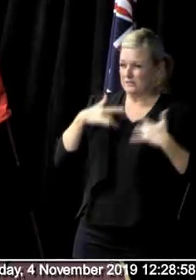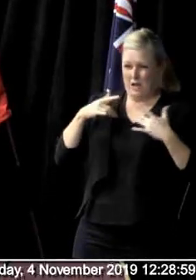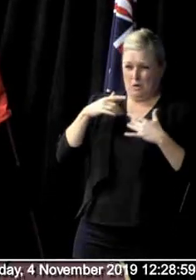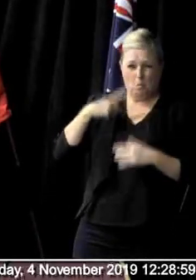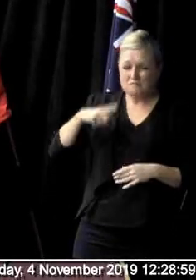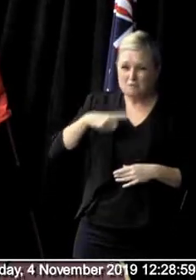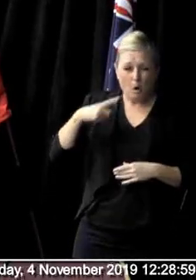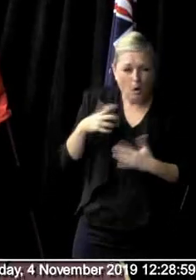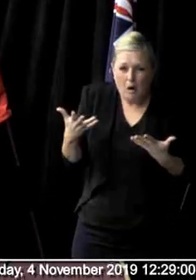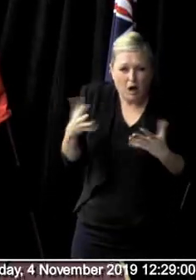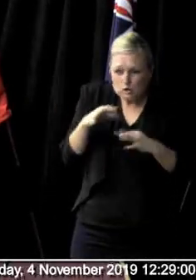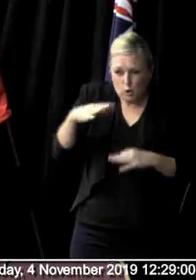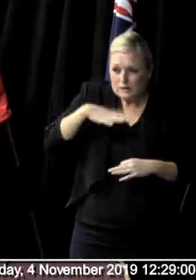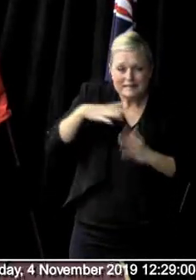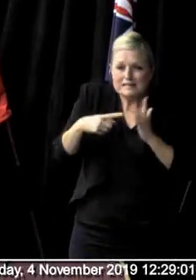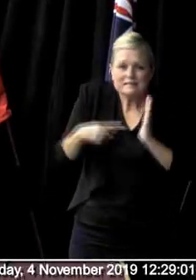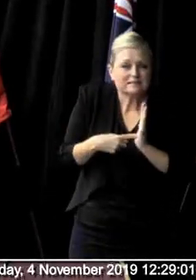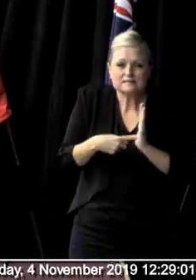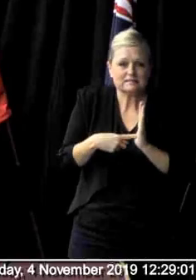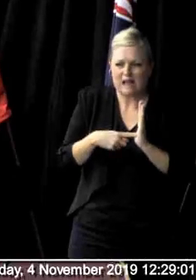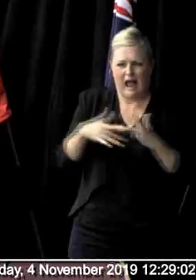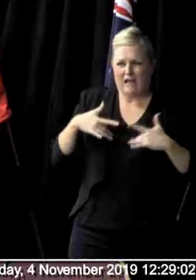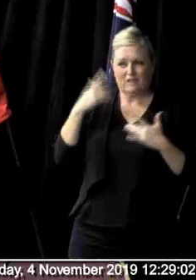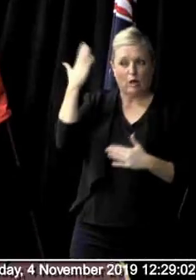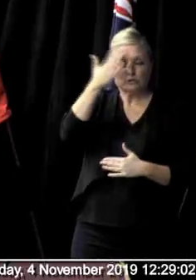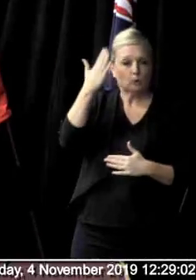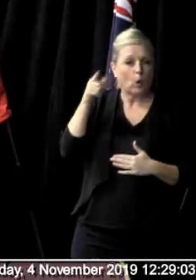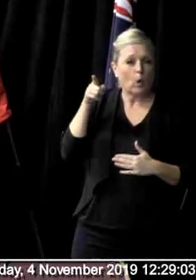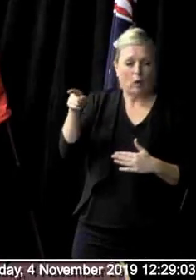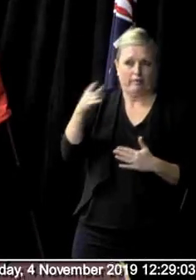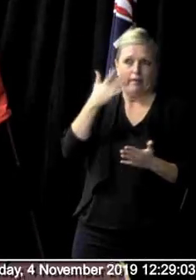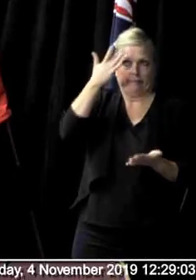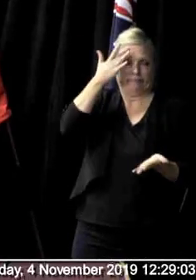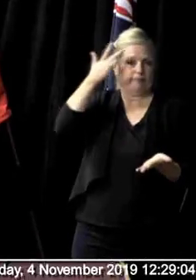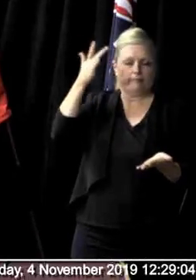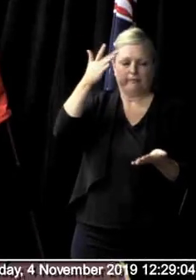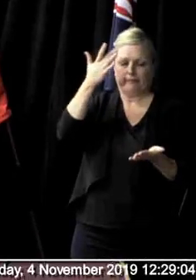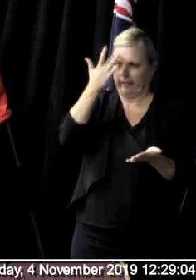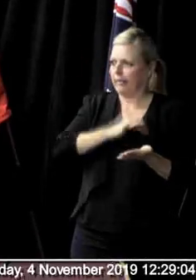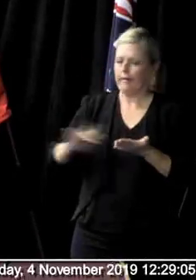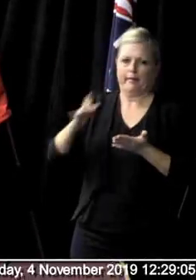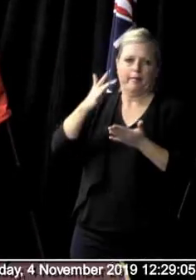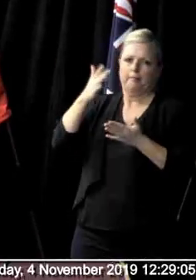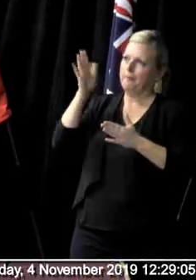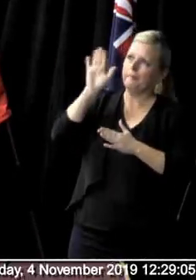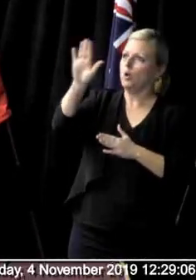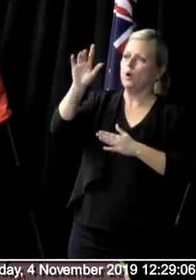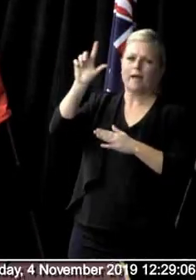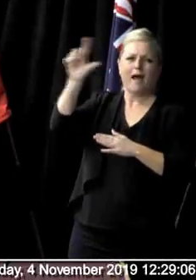and I didn’t think they actually thought that through or – there’s a hundred other things they could have done, but yes.